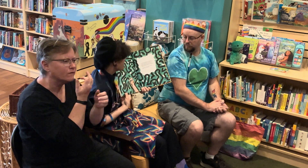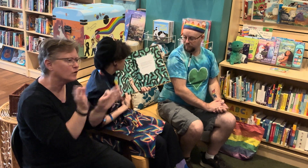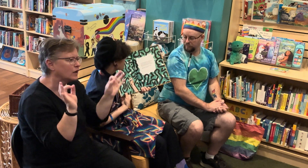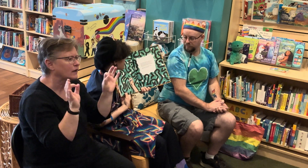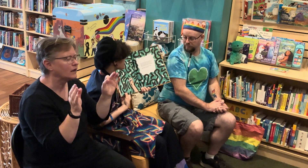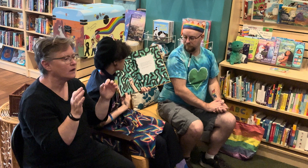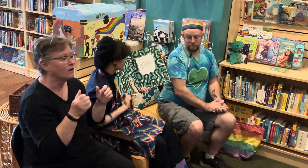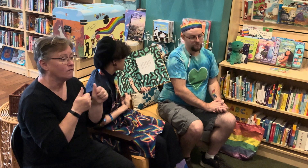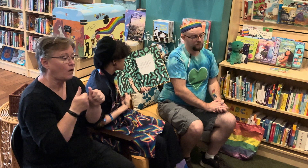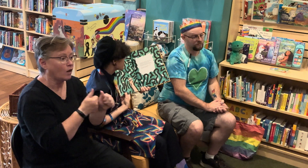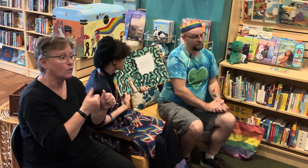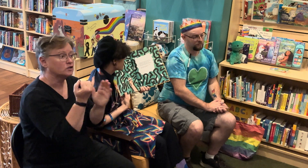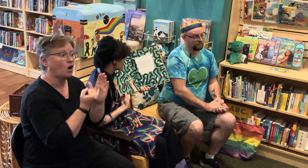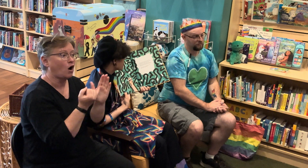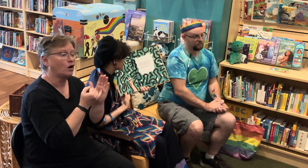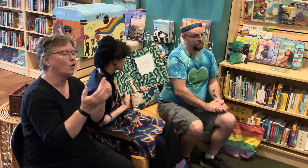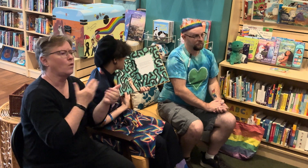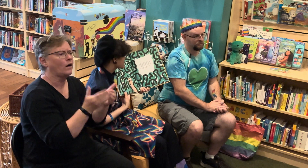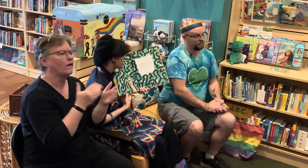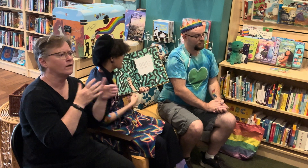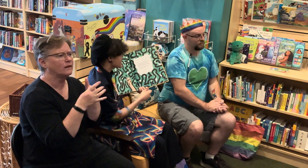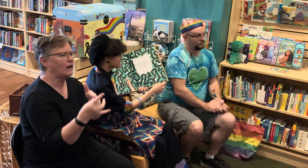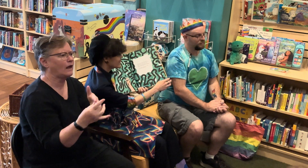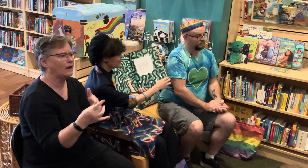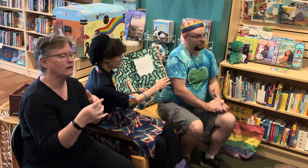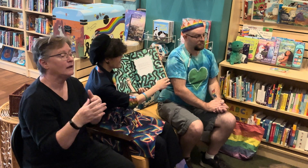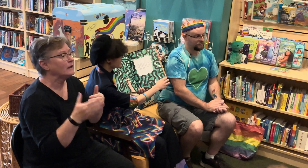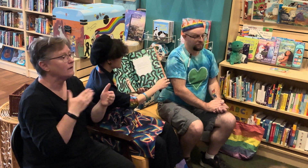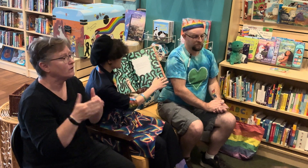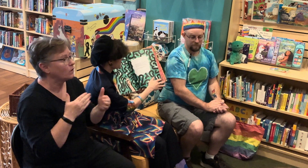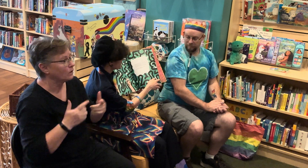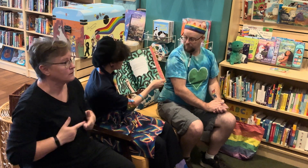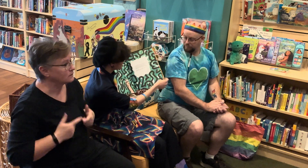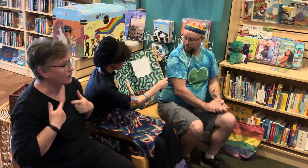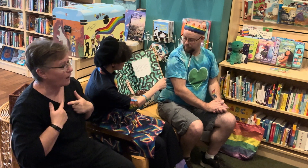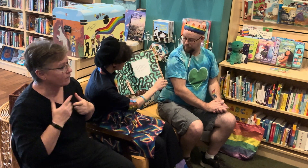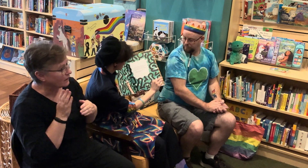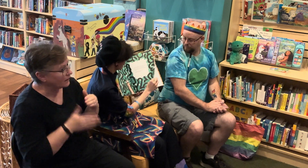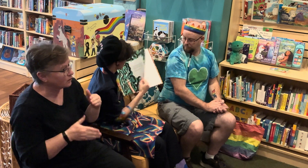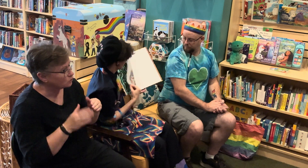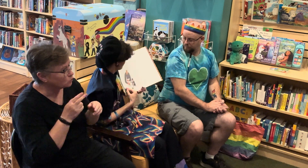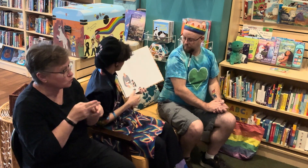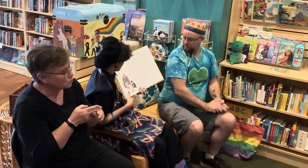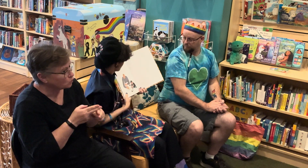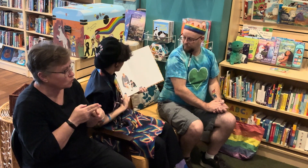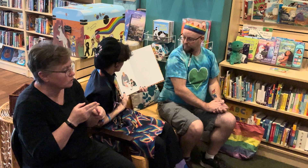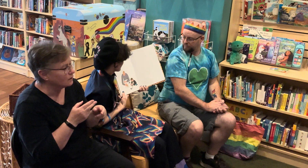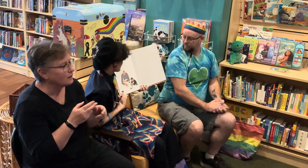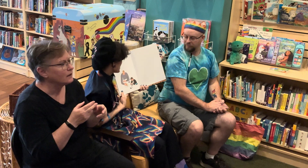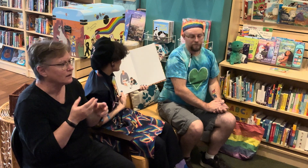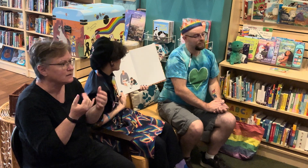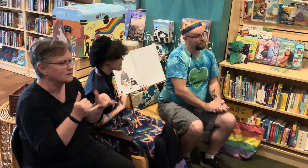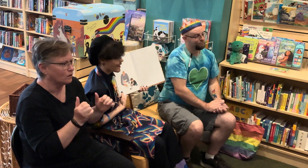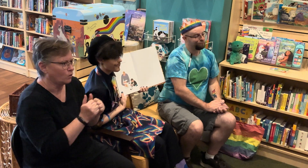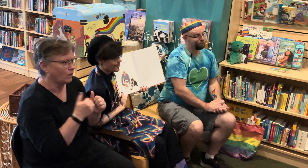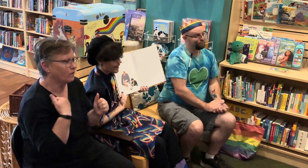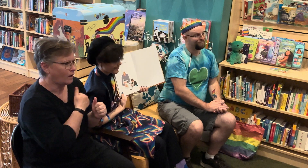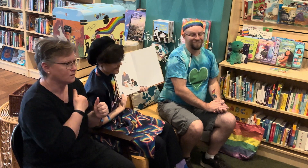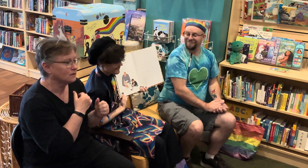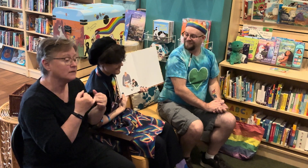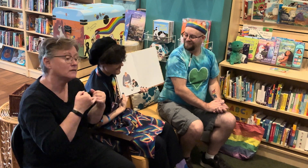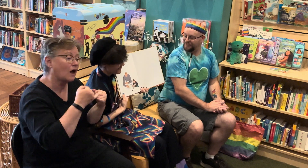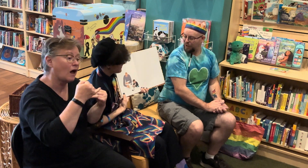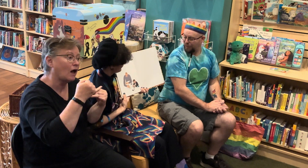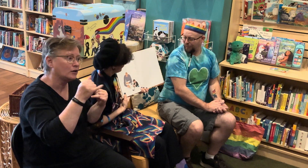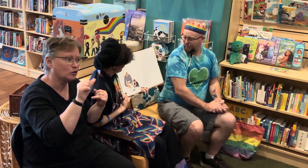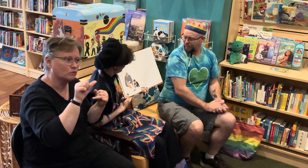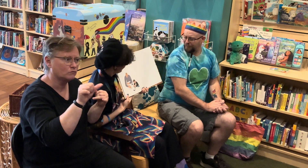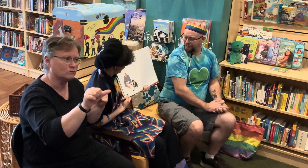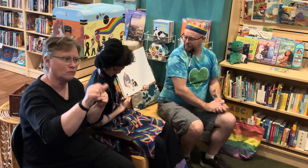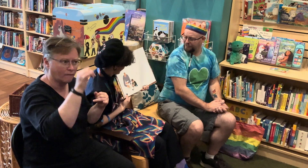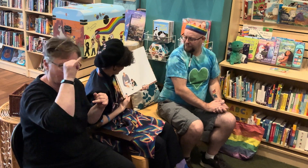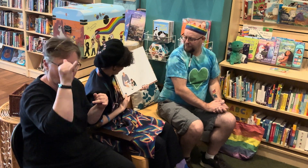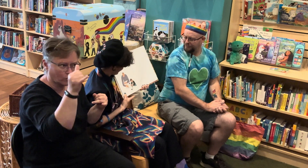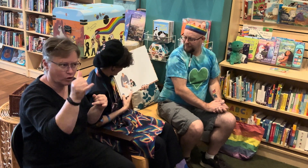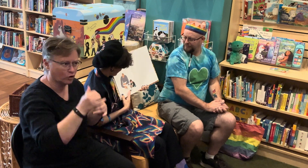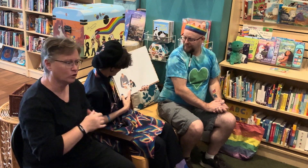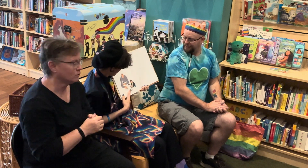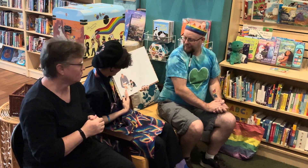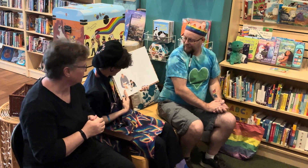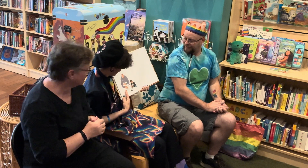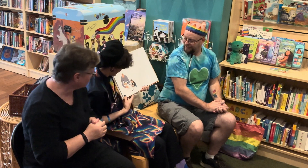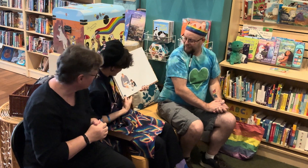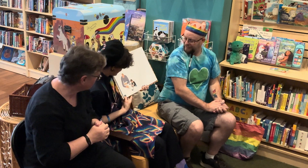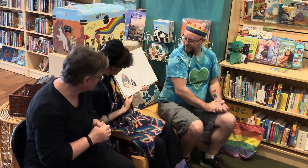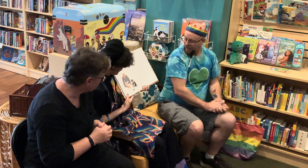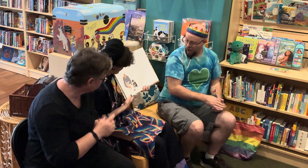And though his life ended too soon, Keith's line is still with us... and it goes on forever. Look at him drawing with his dad!